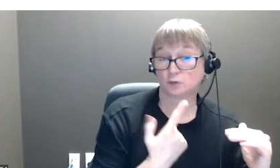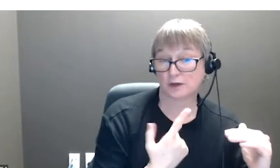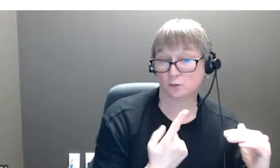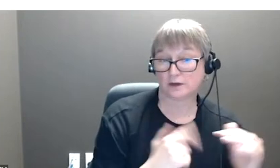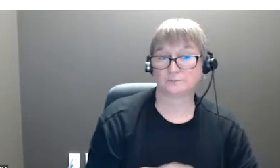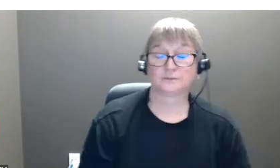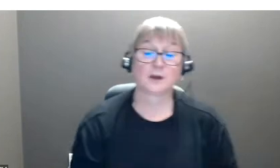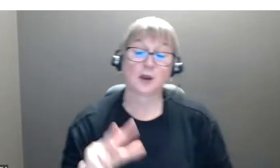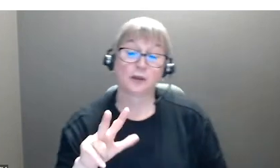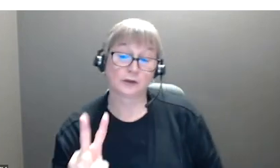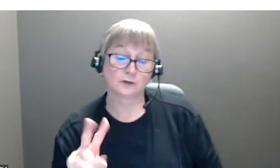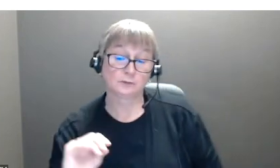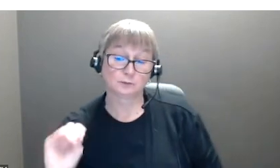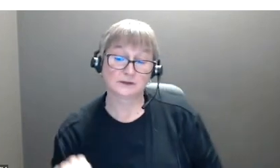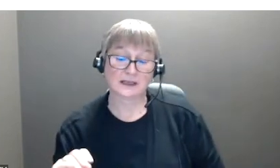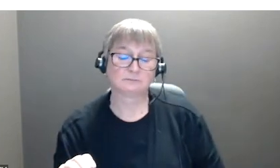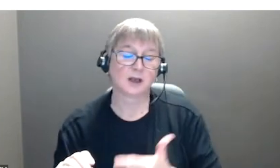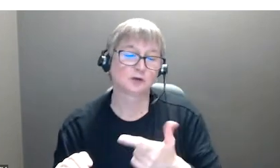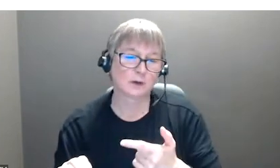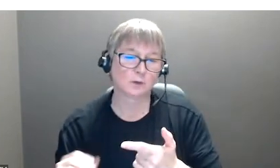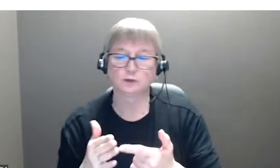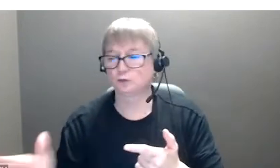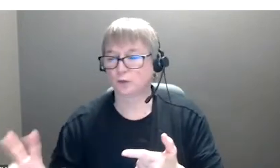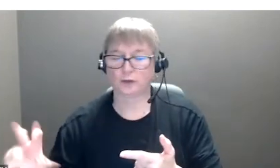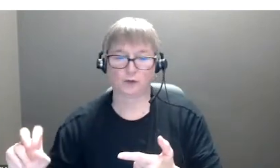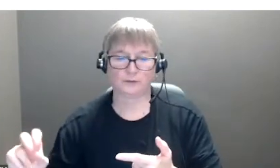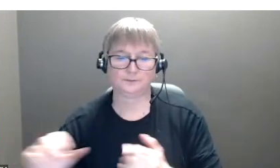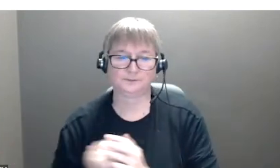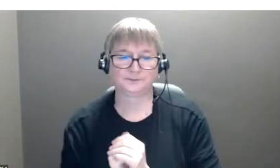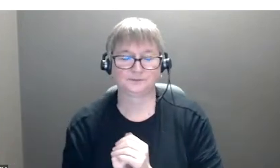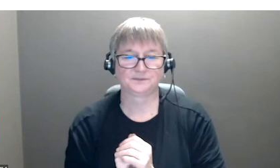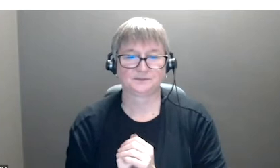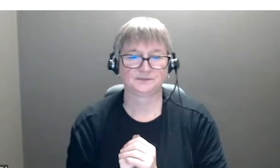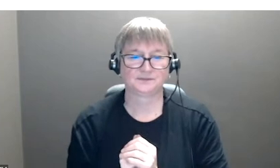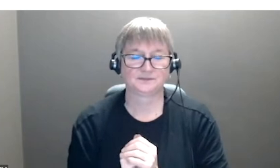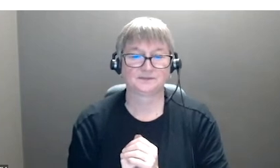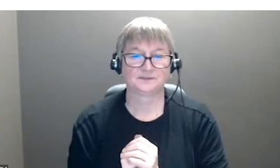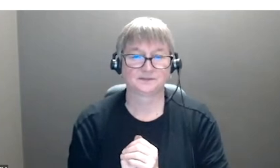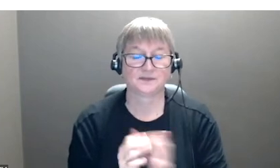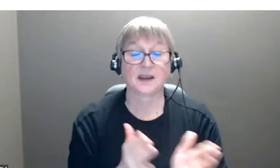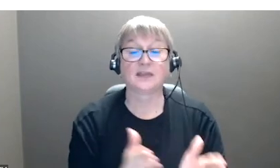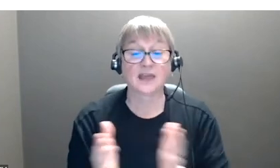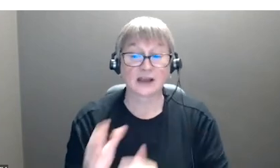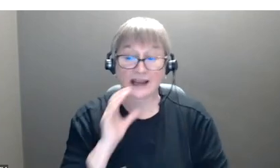compared to 35 percent for those aged between 31 to 54, and 10 percent for those 55 years and